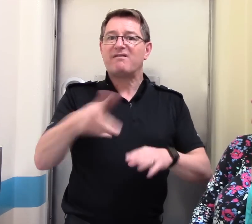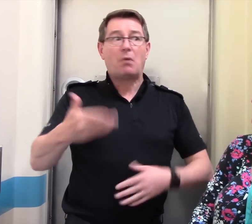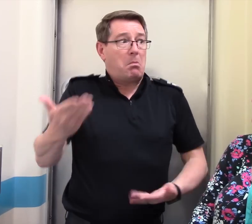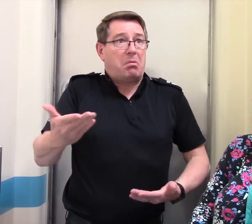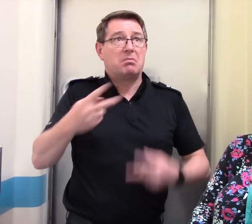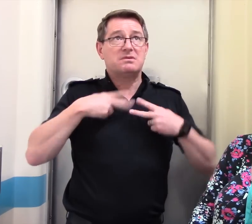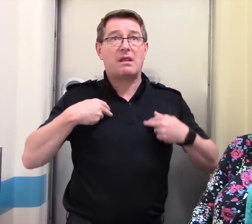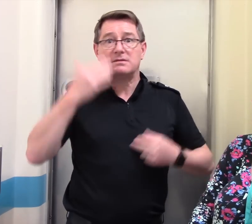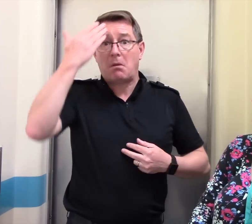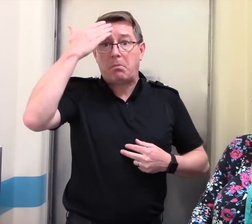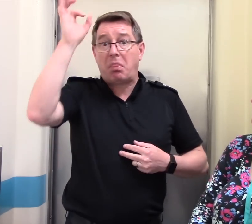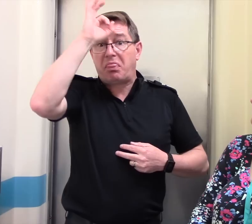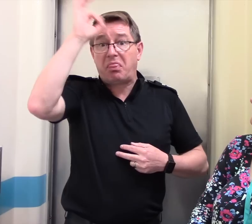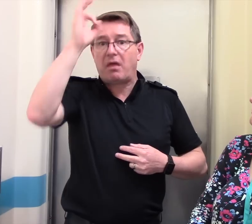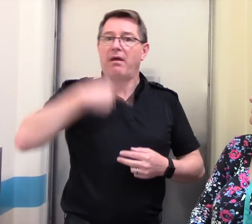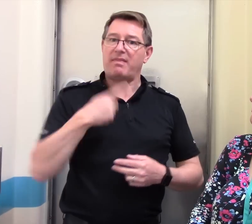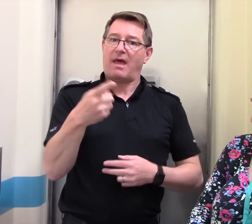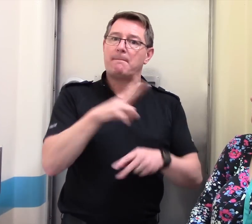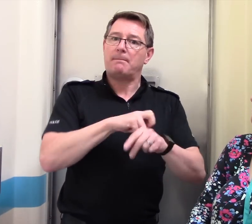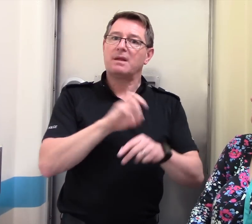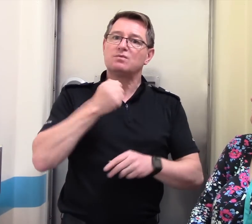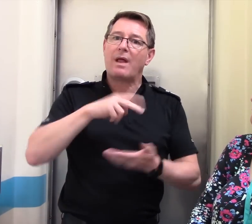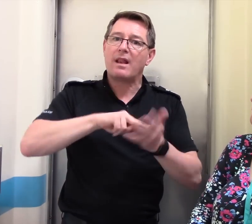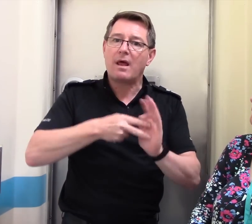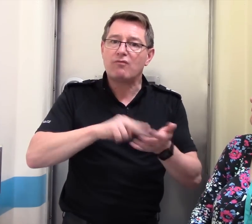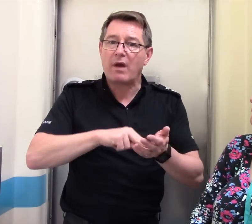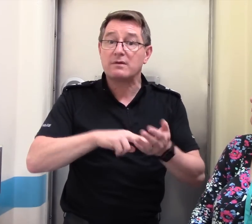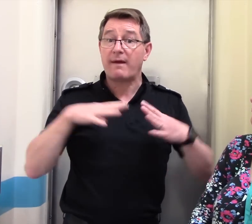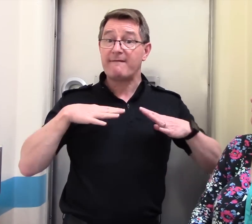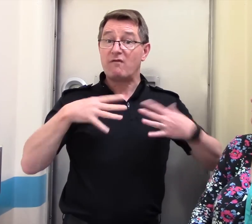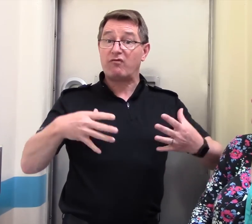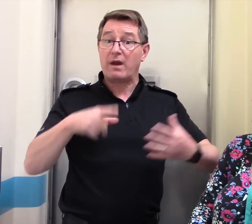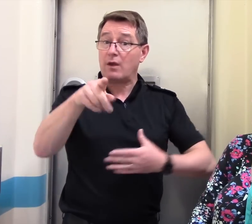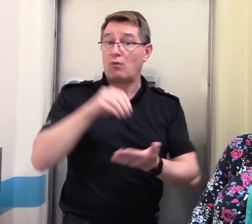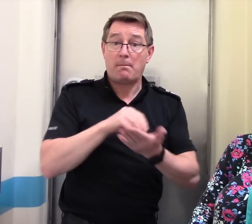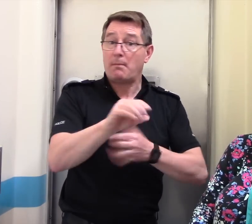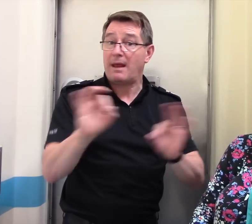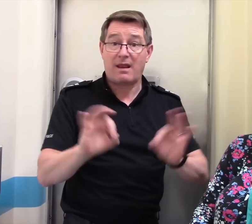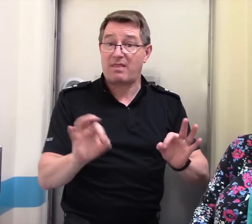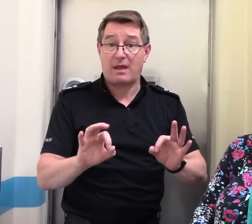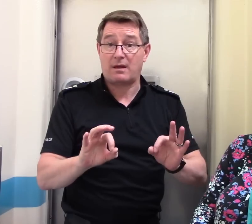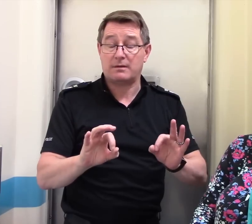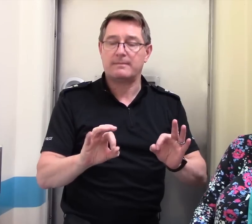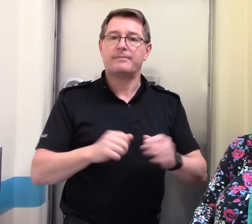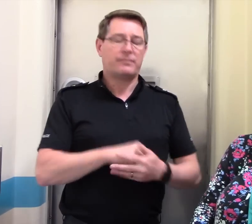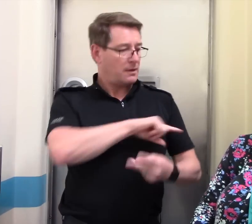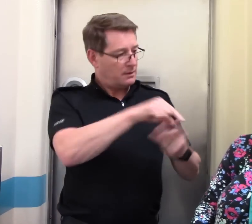but if you don't know a solicitor, the police will organise one. It's free, you pay nothing.